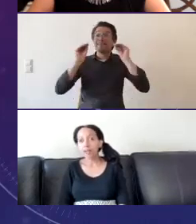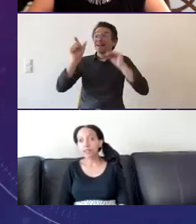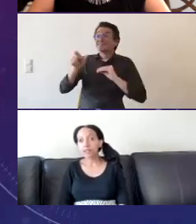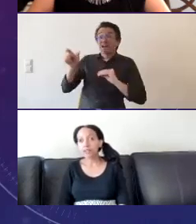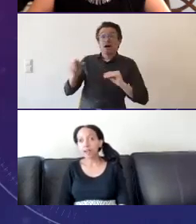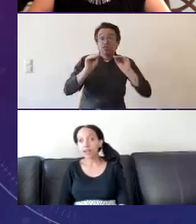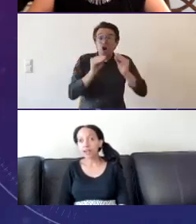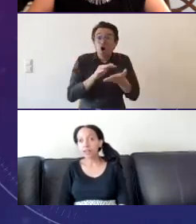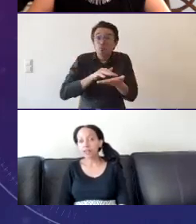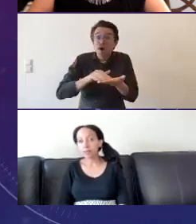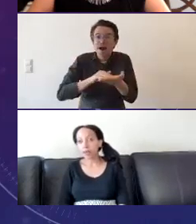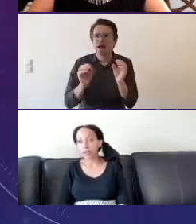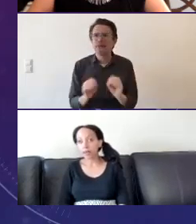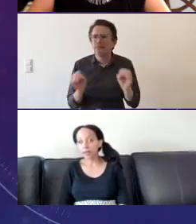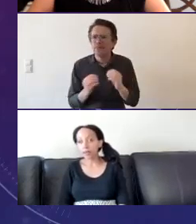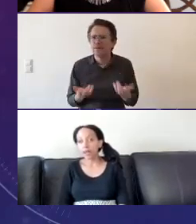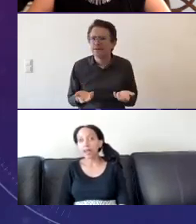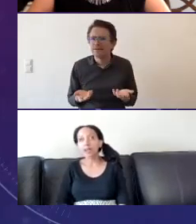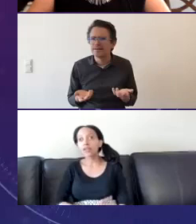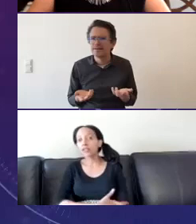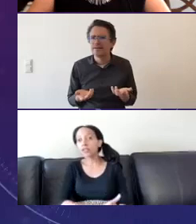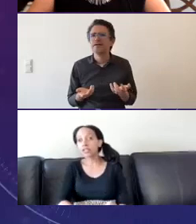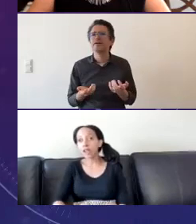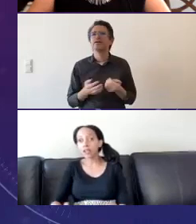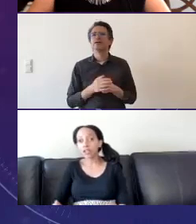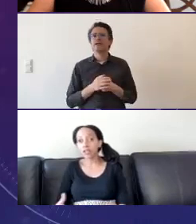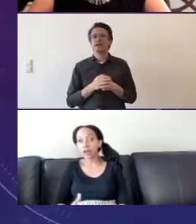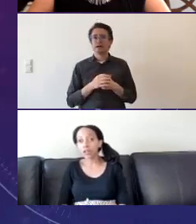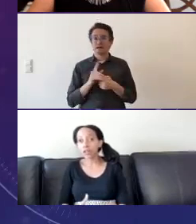students actually read Braille and I know this is challenging all over the